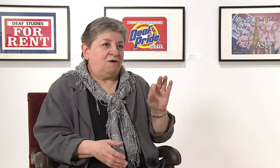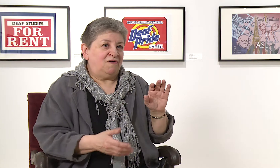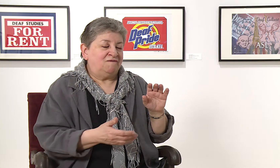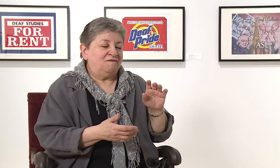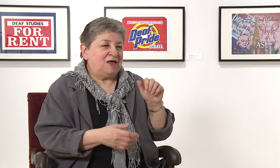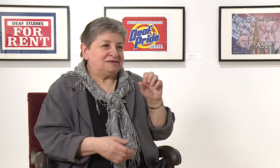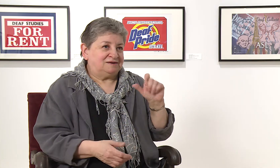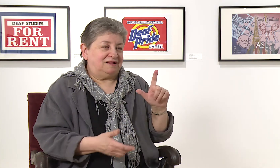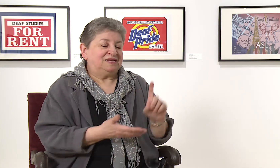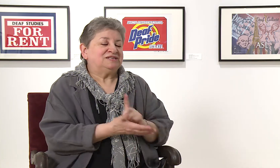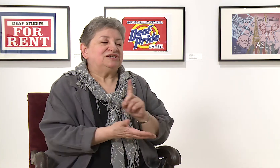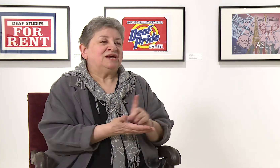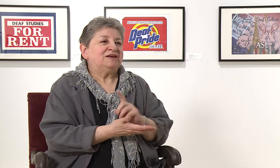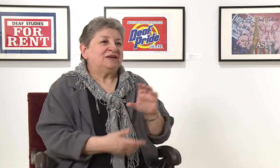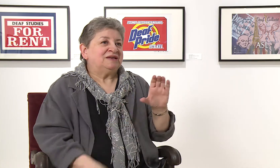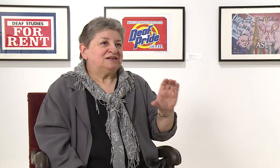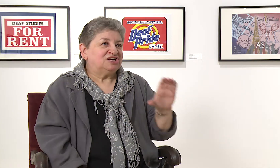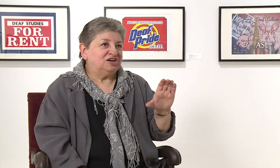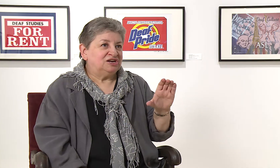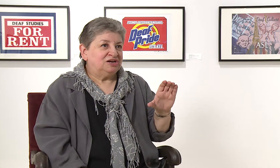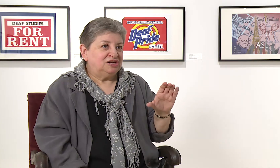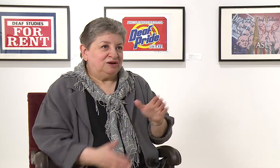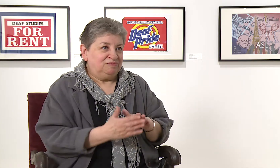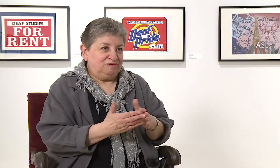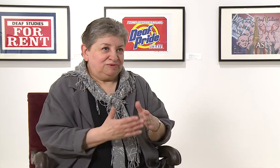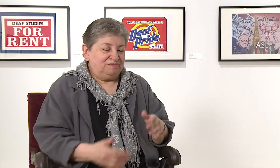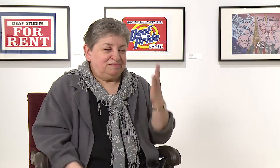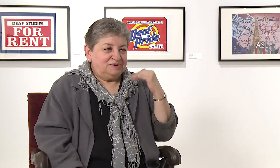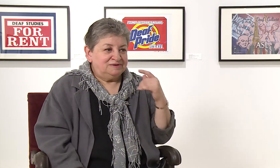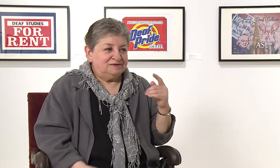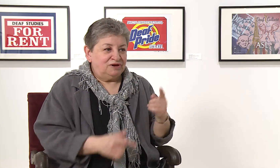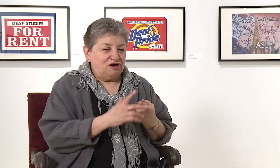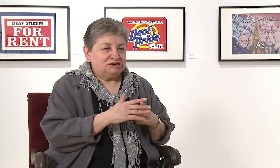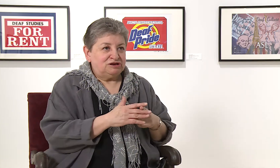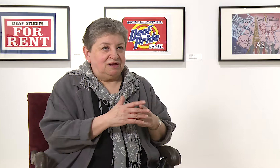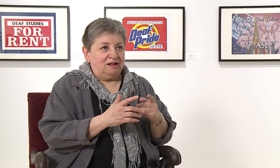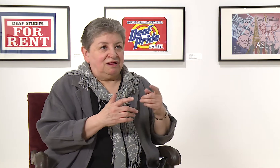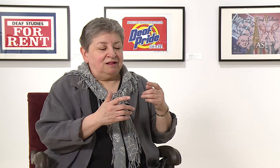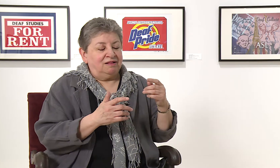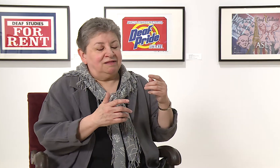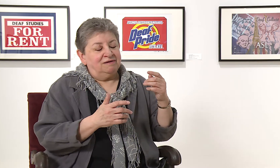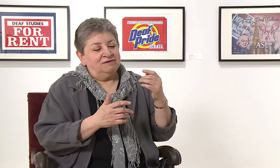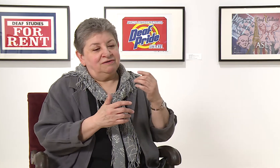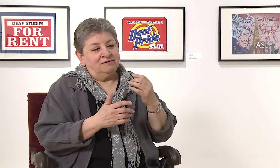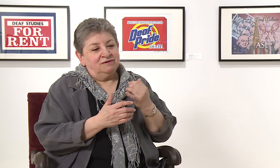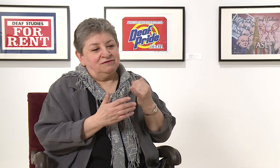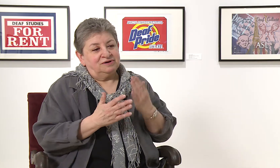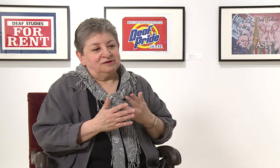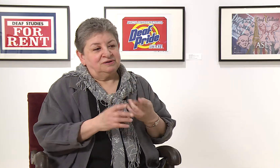He's the author of the "ASL Dictionary." Quite a hefty book.